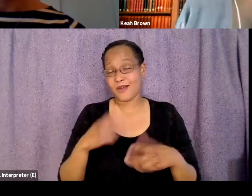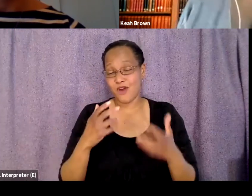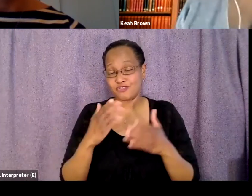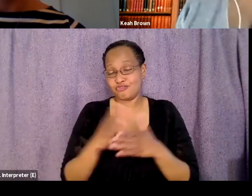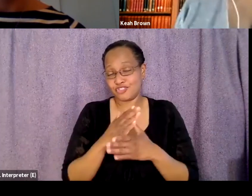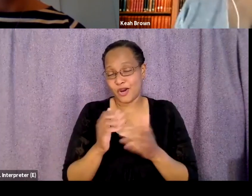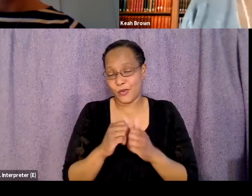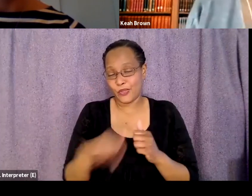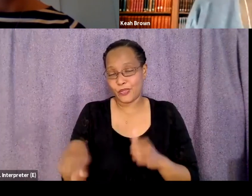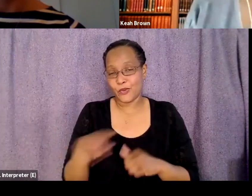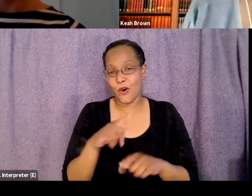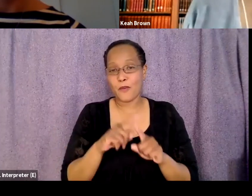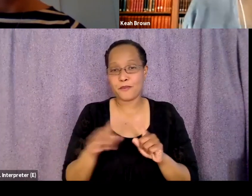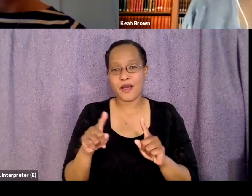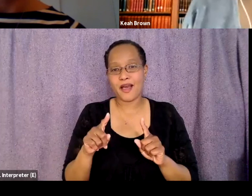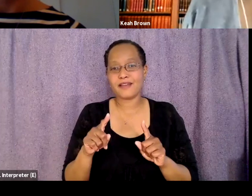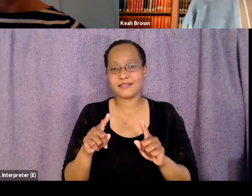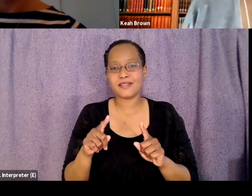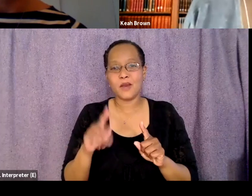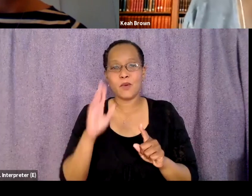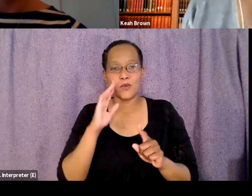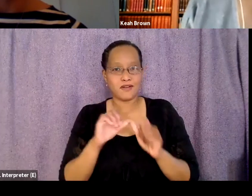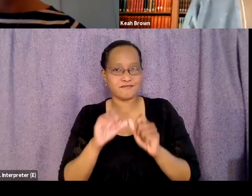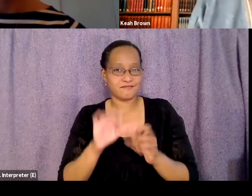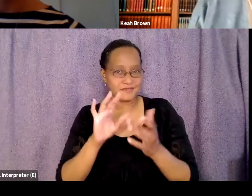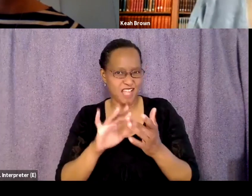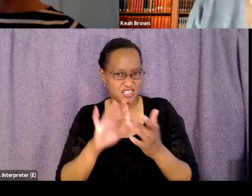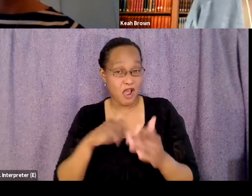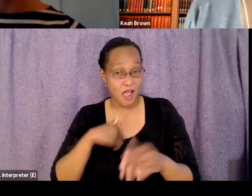Keah Brown: When we say touch me social media when I can reveal things I promise that I